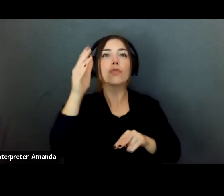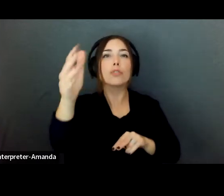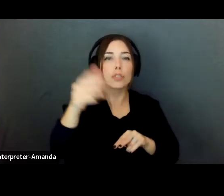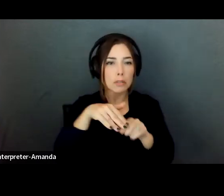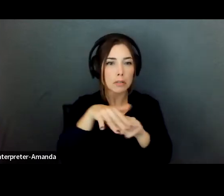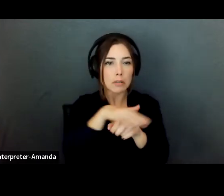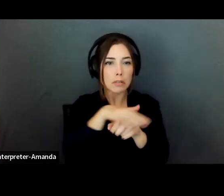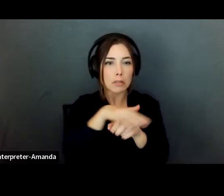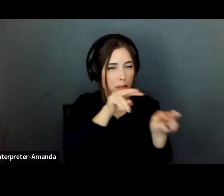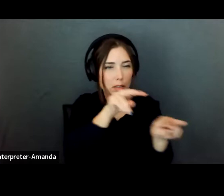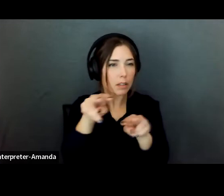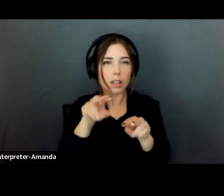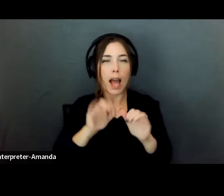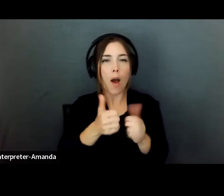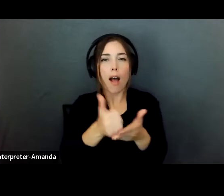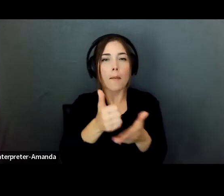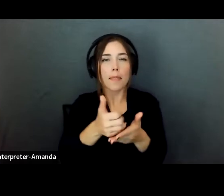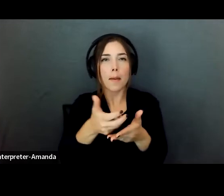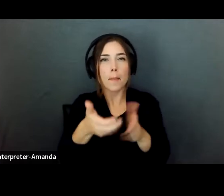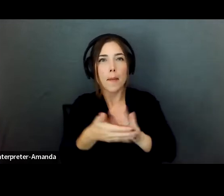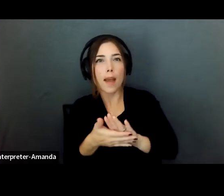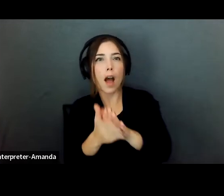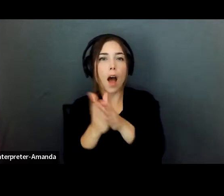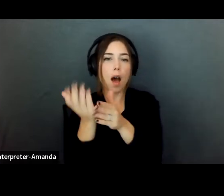So they produce what's called a height scrutiny package.